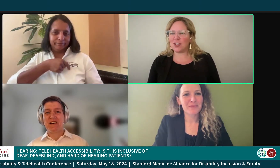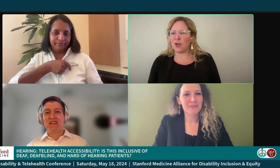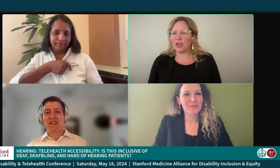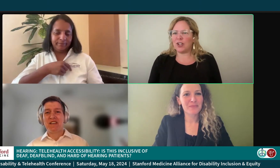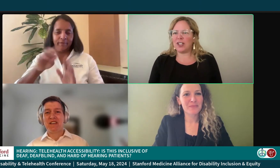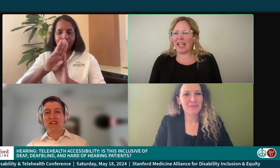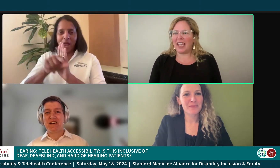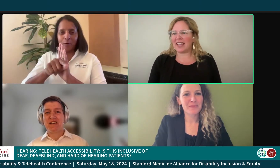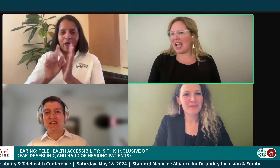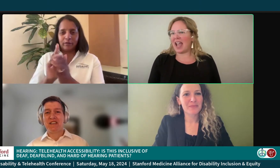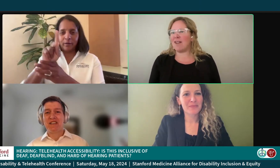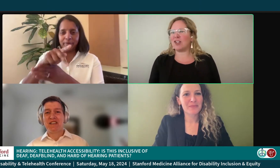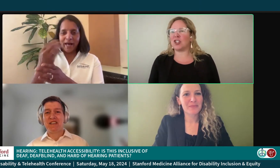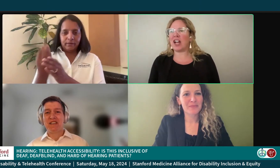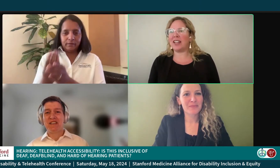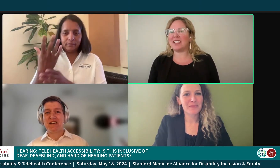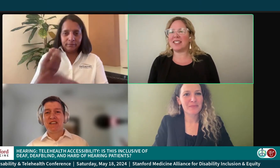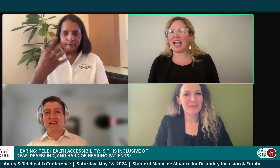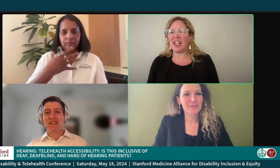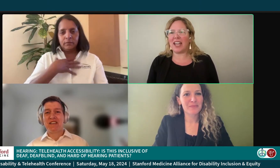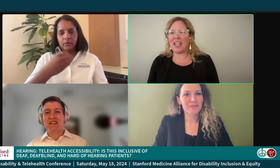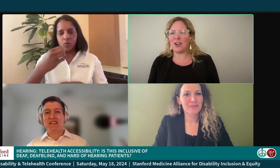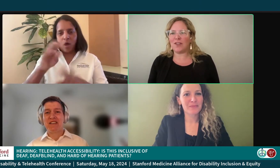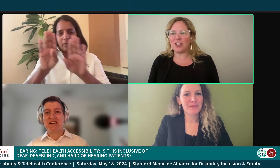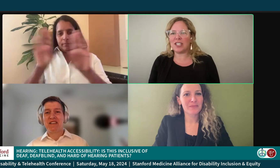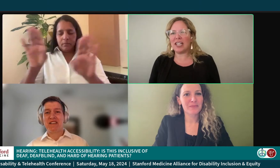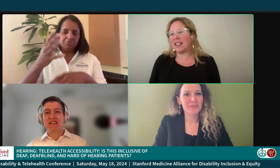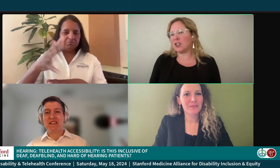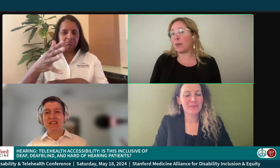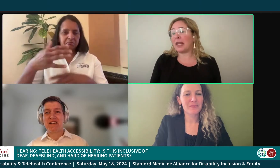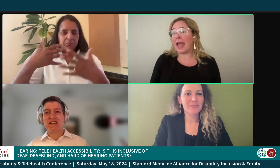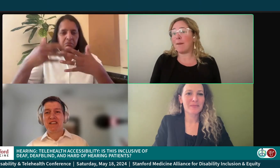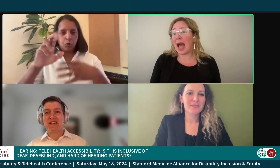shoulder length. I have a shirt on that that says Gallaudet University. There's a plant